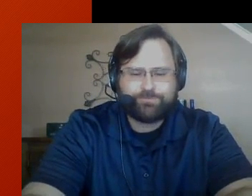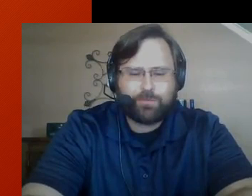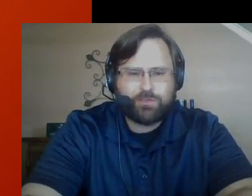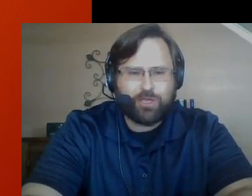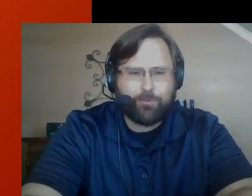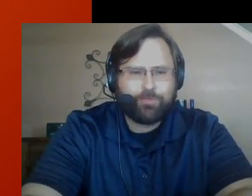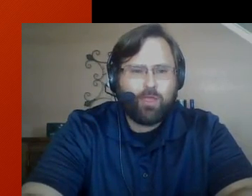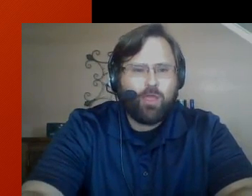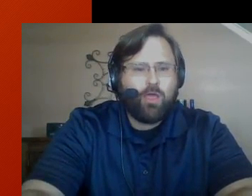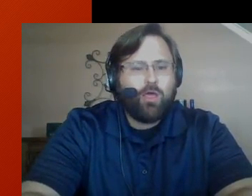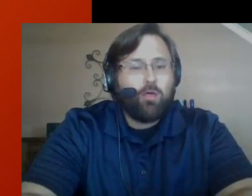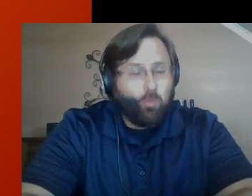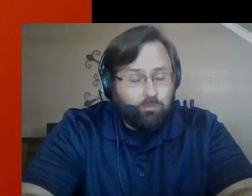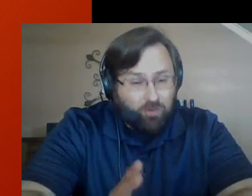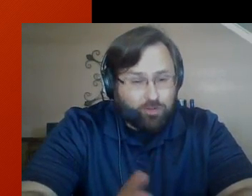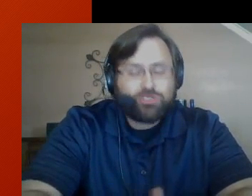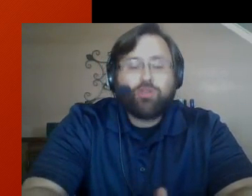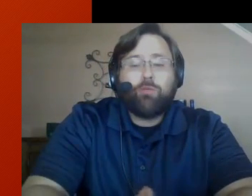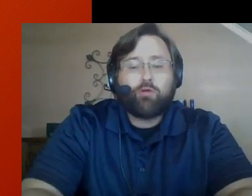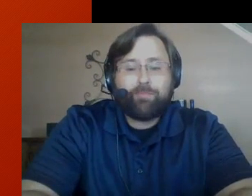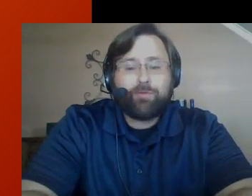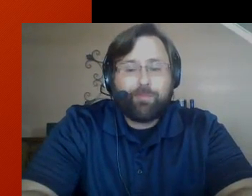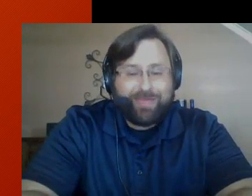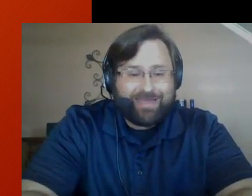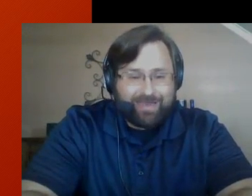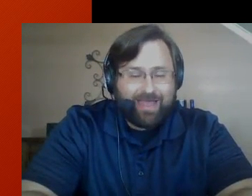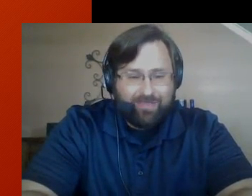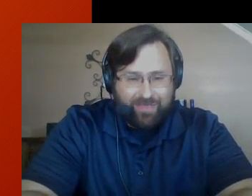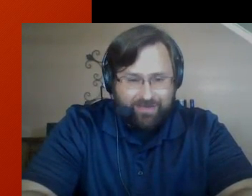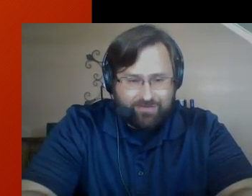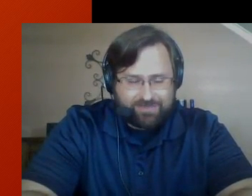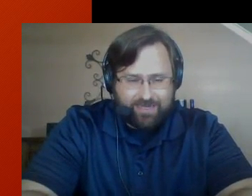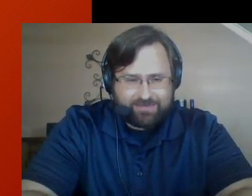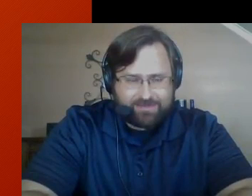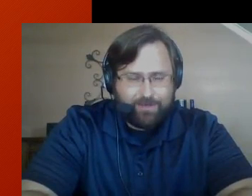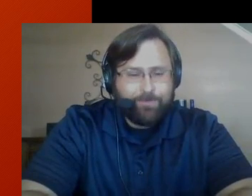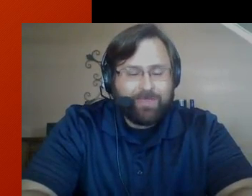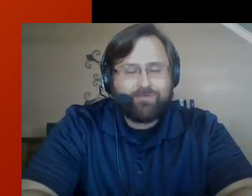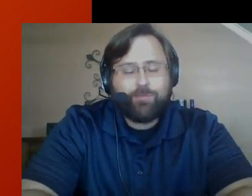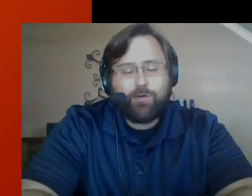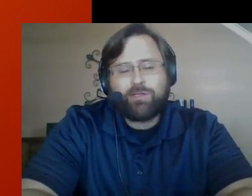so first the model can be repeated at the end of the sentence if the model is